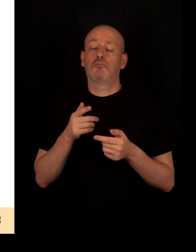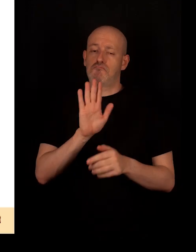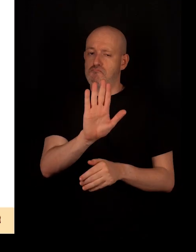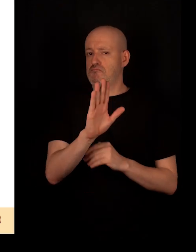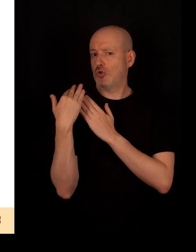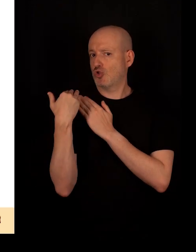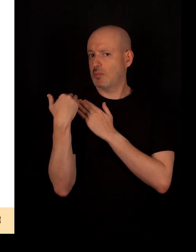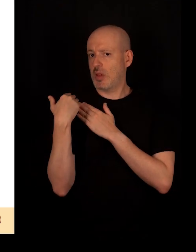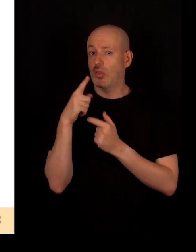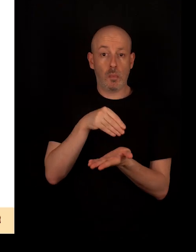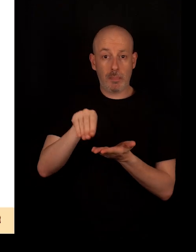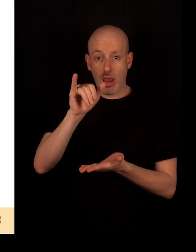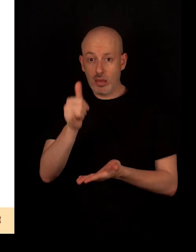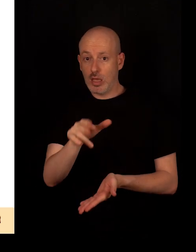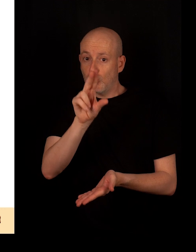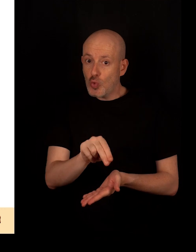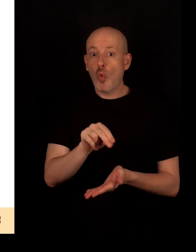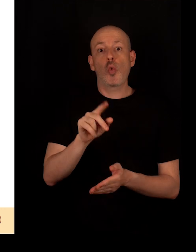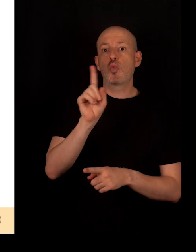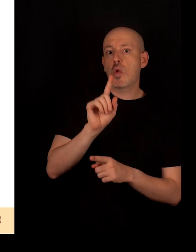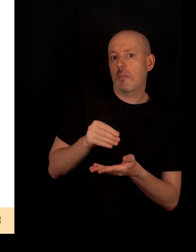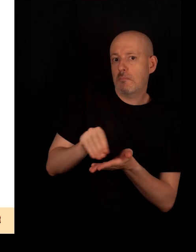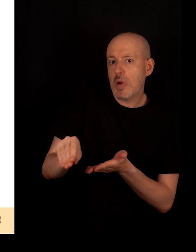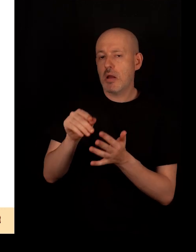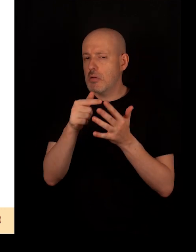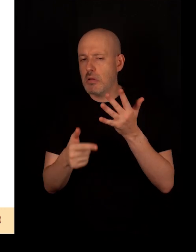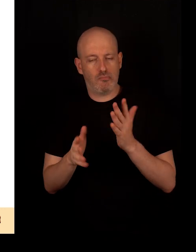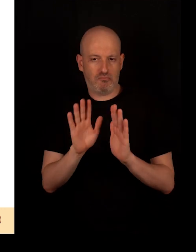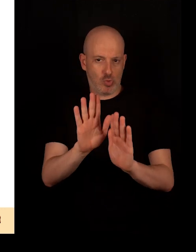It's really up to you, if you pay them how much or not and when.